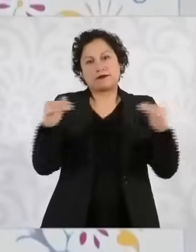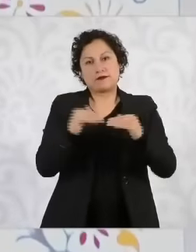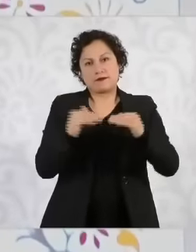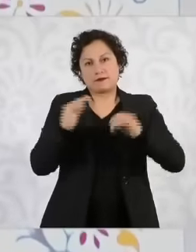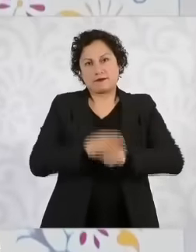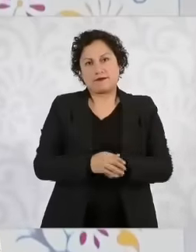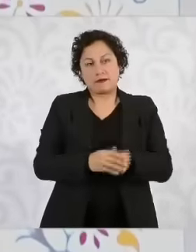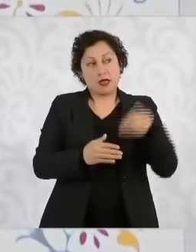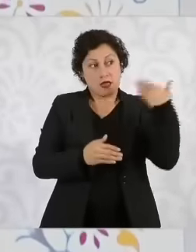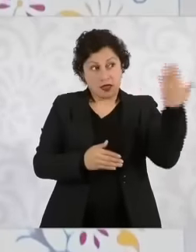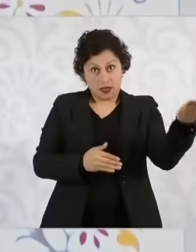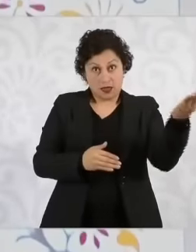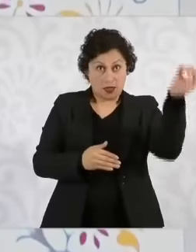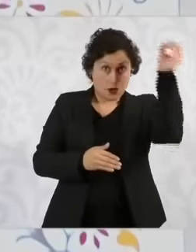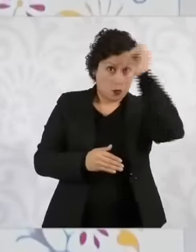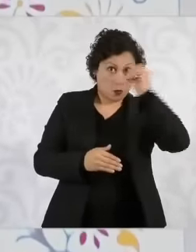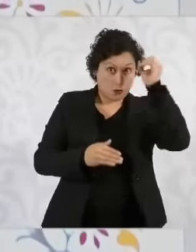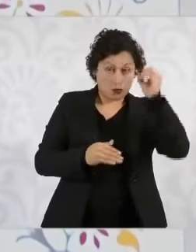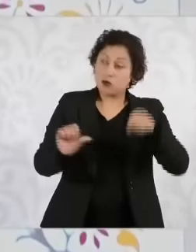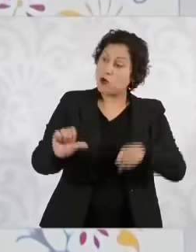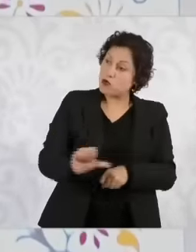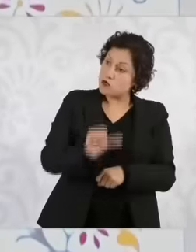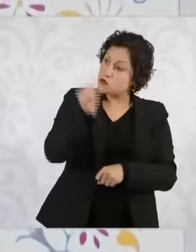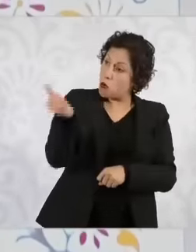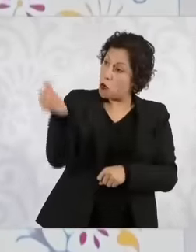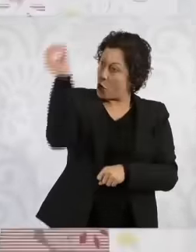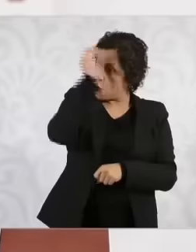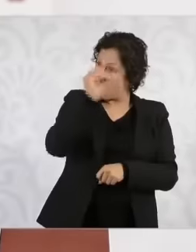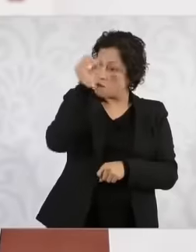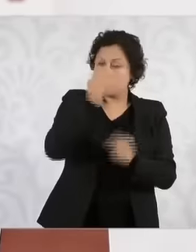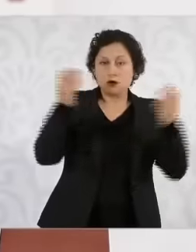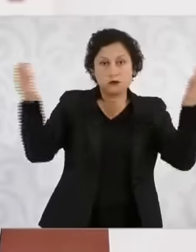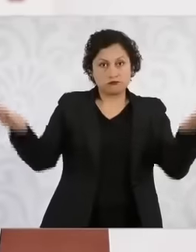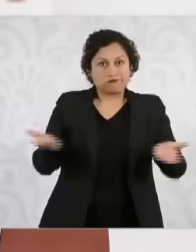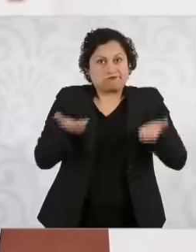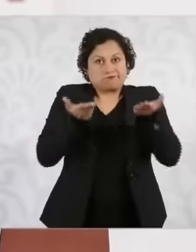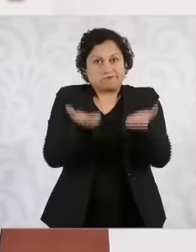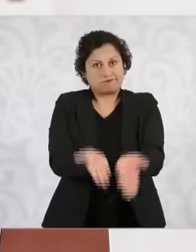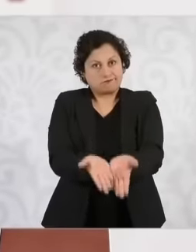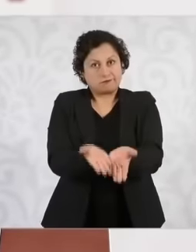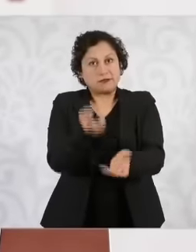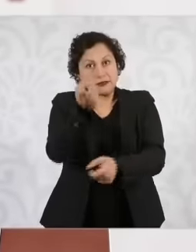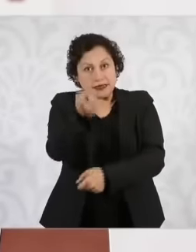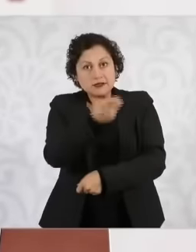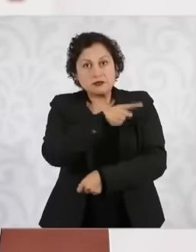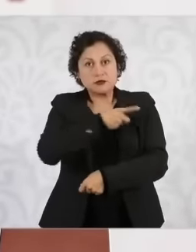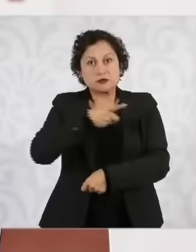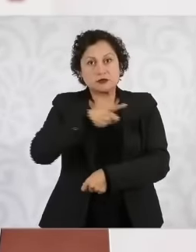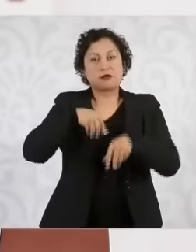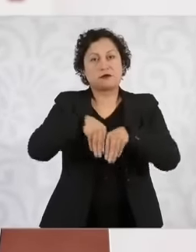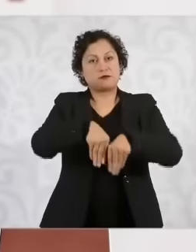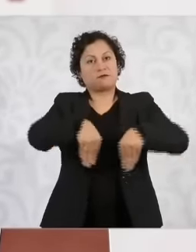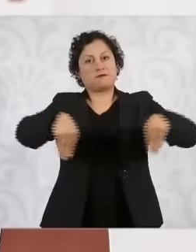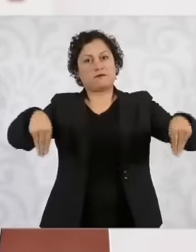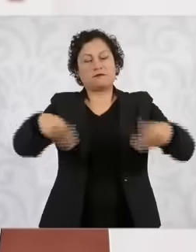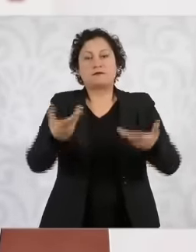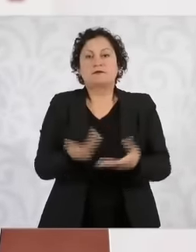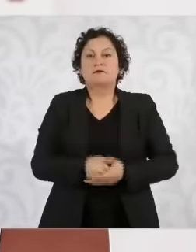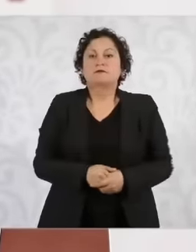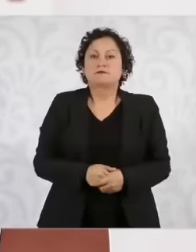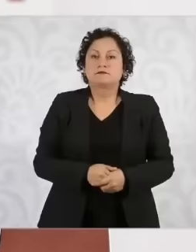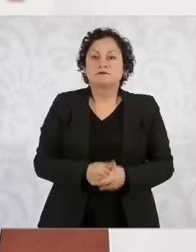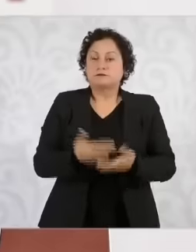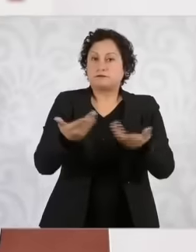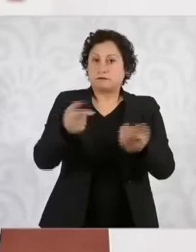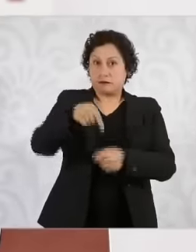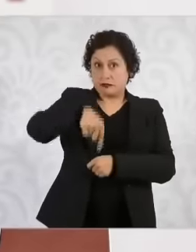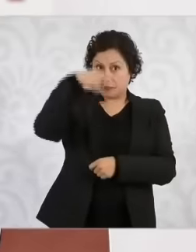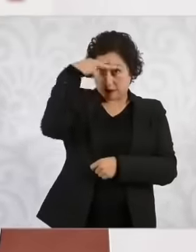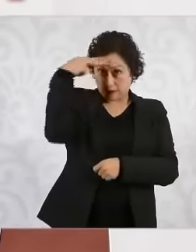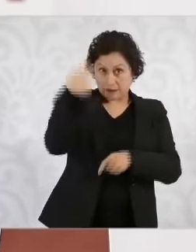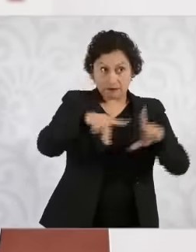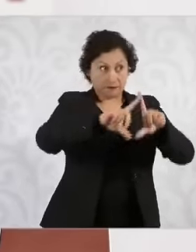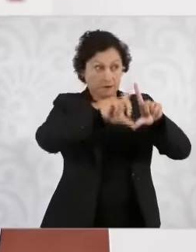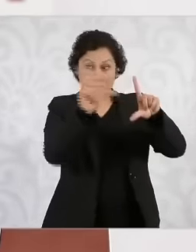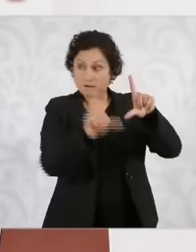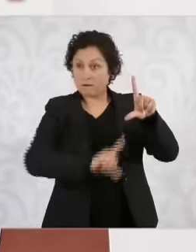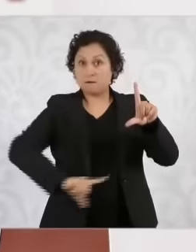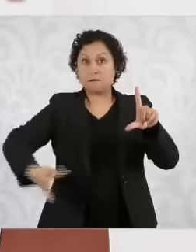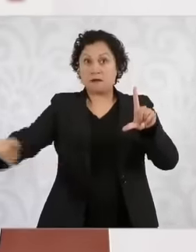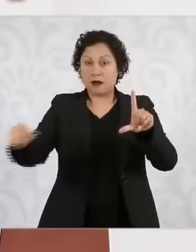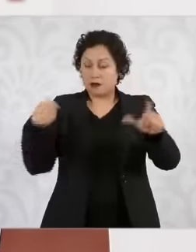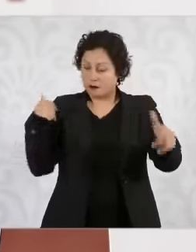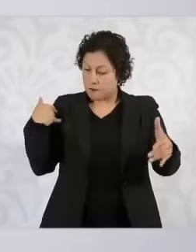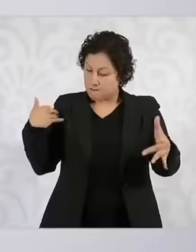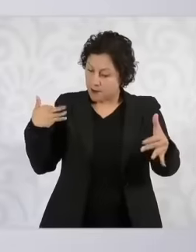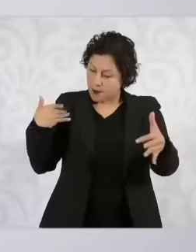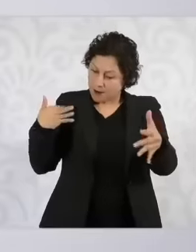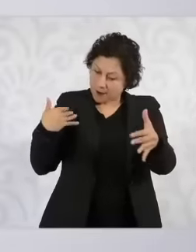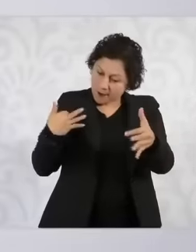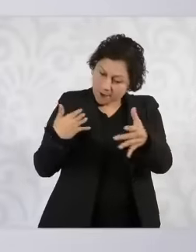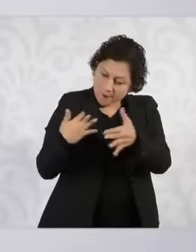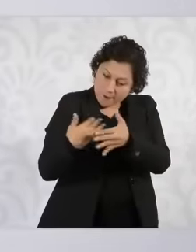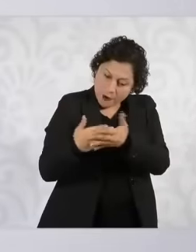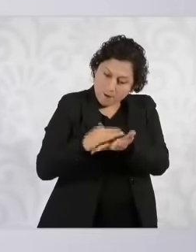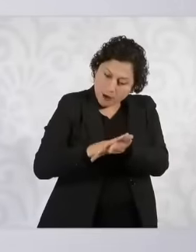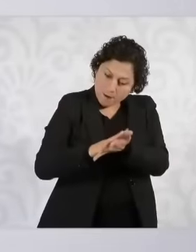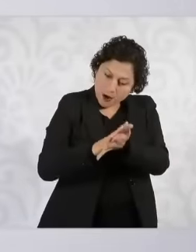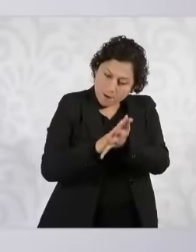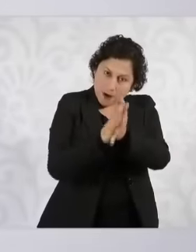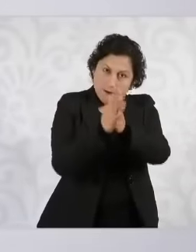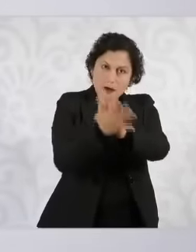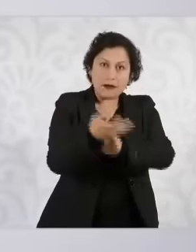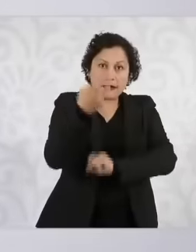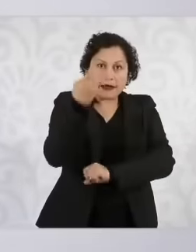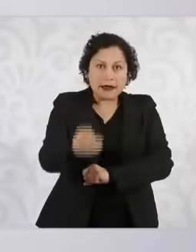other also if we are doing something in Mexico and it is going to be an example to the world. Although